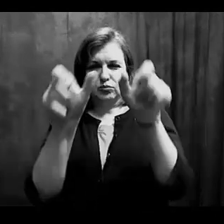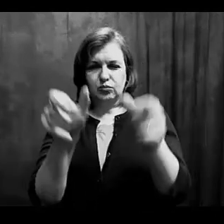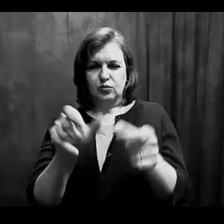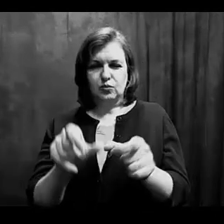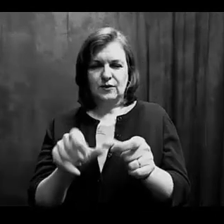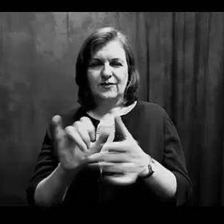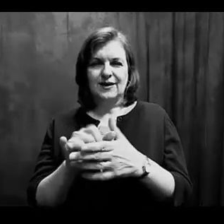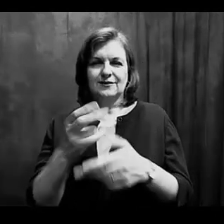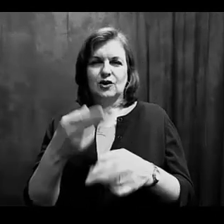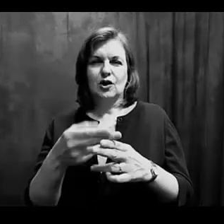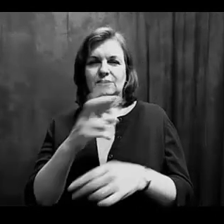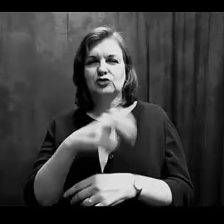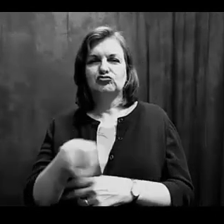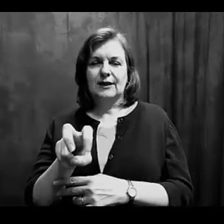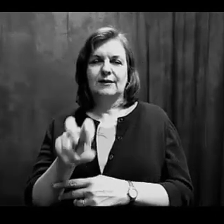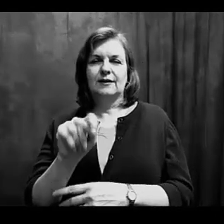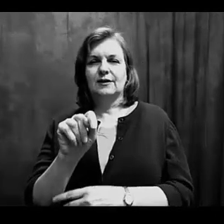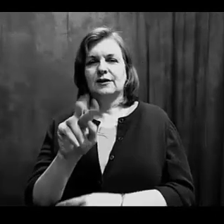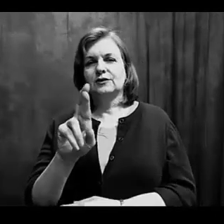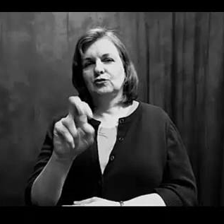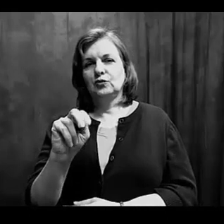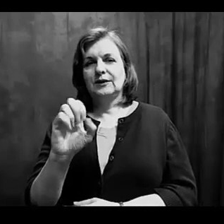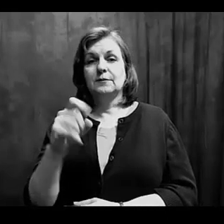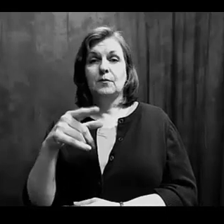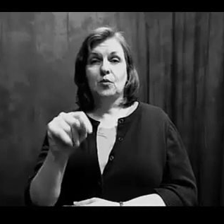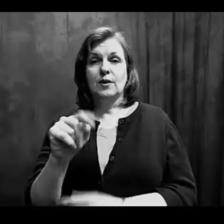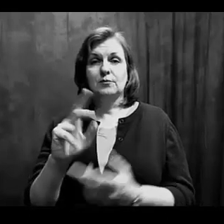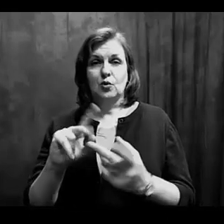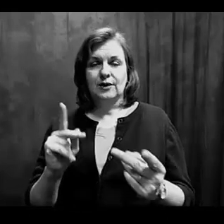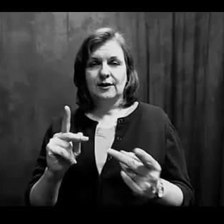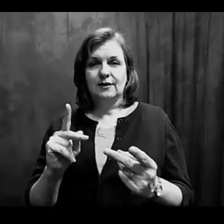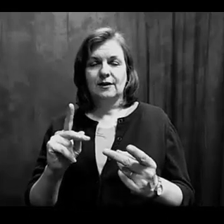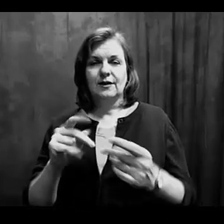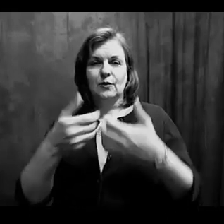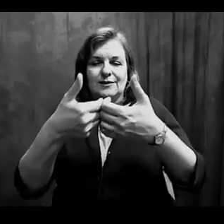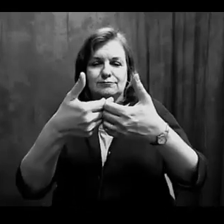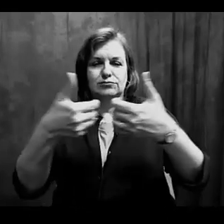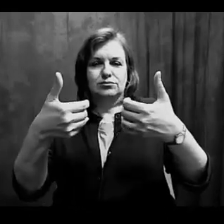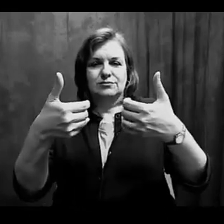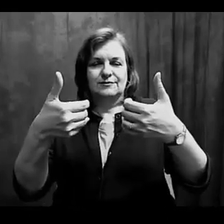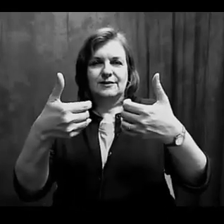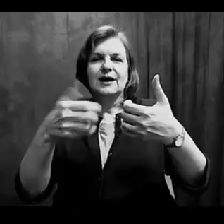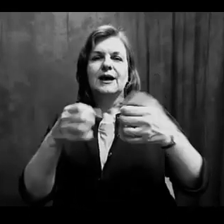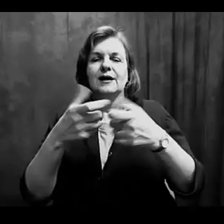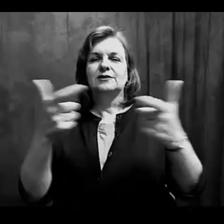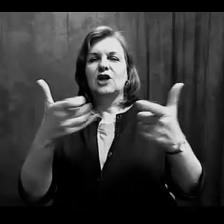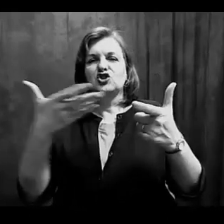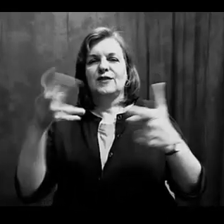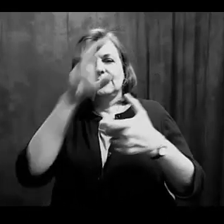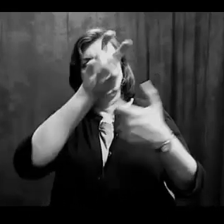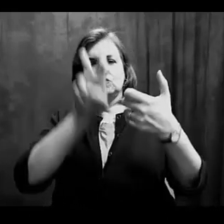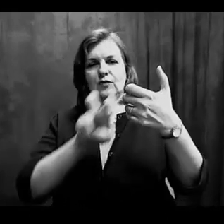something as a transport protein is going to help and open up a larger space through which things can move